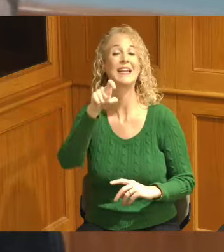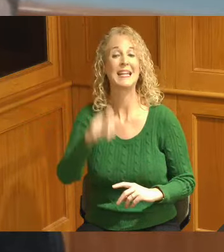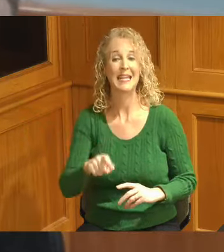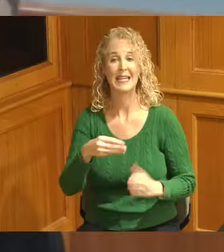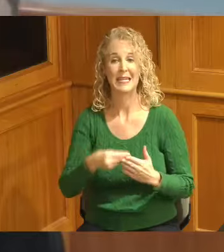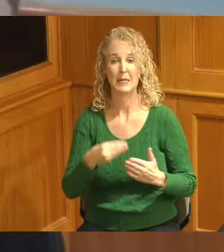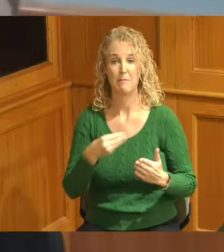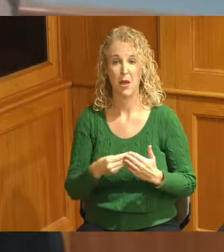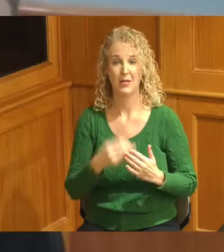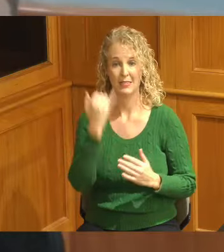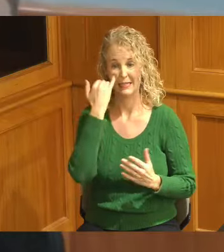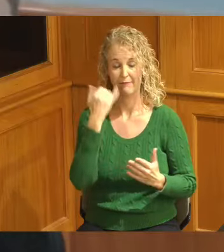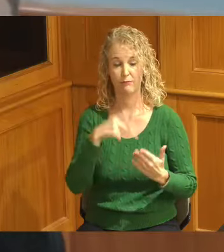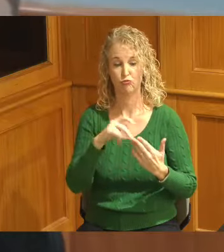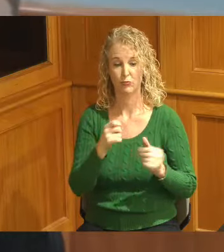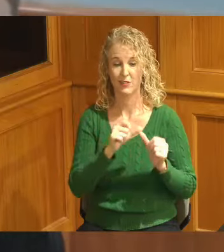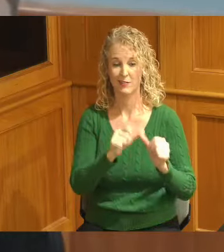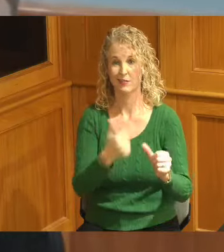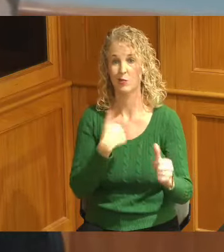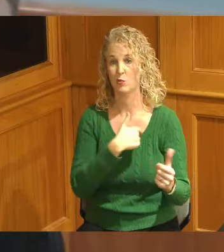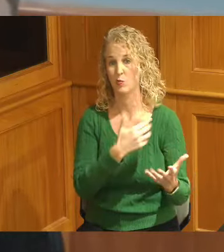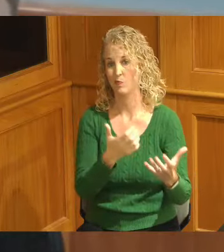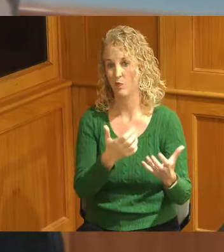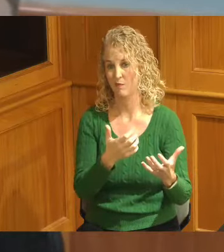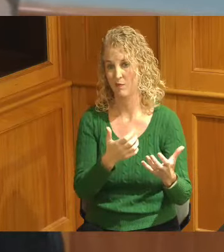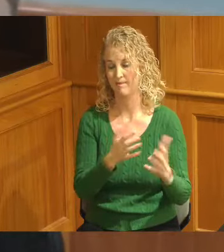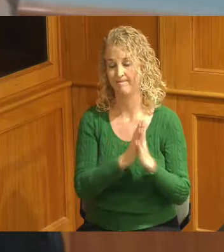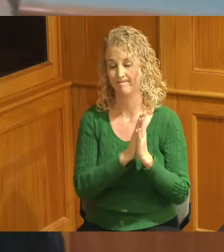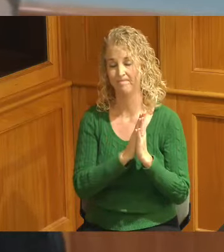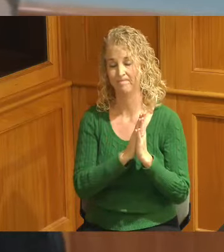of move it forward, get over a couple of hurdles and be able to hopefully find other predevelopment